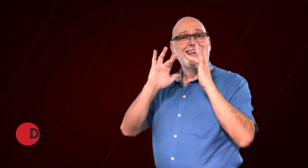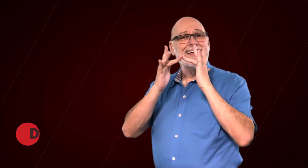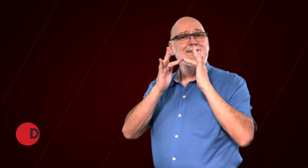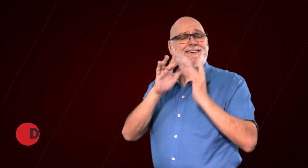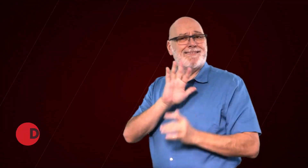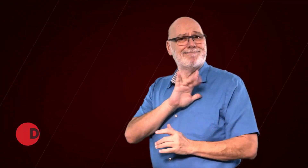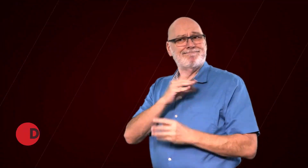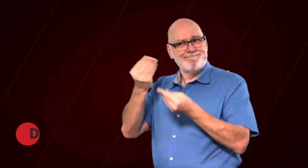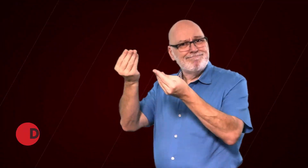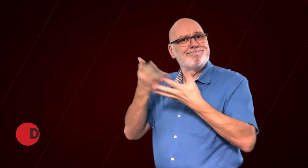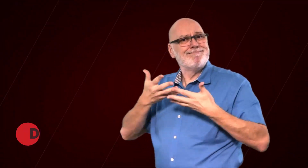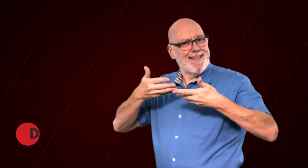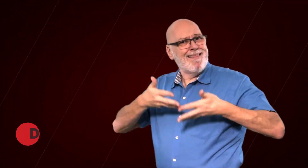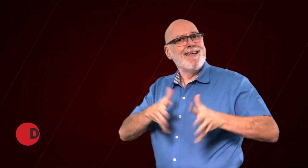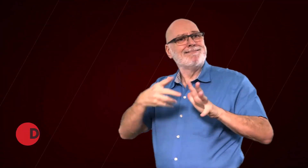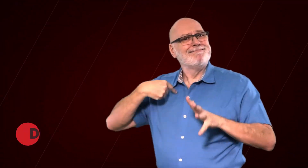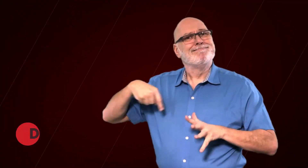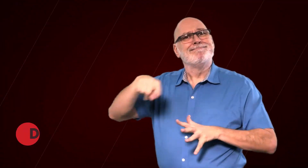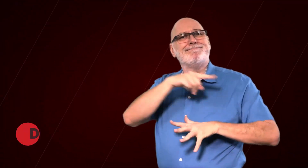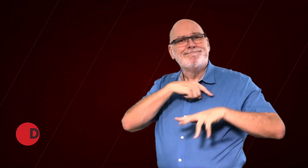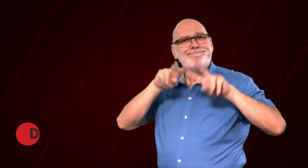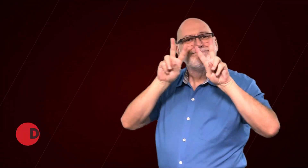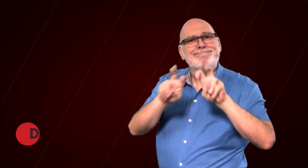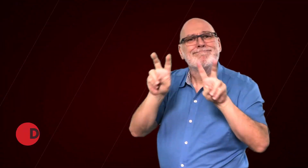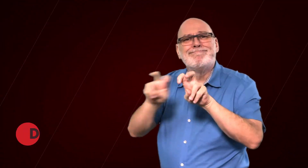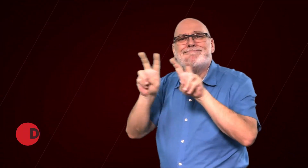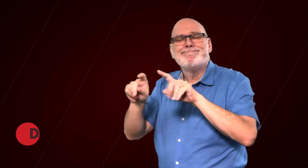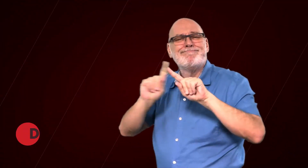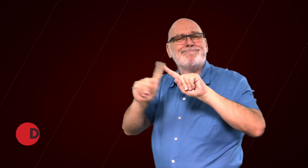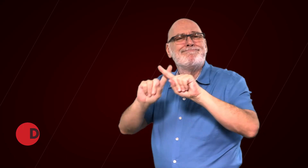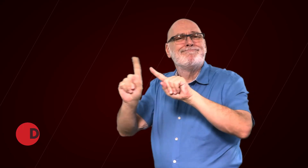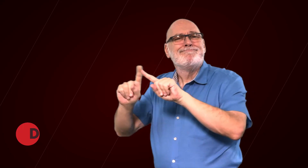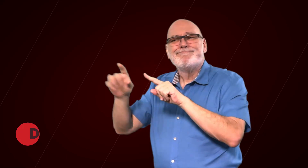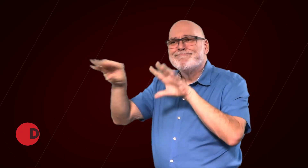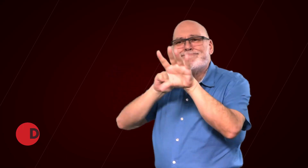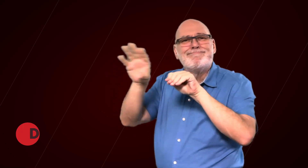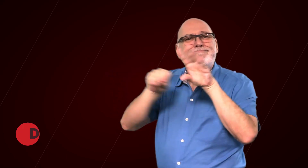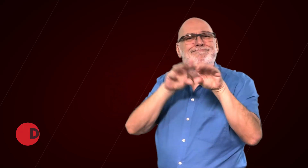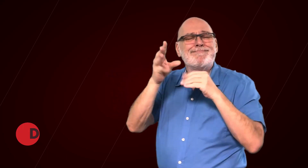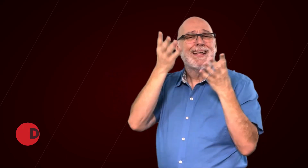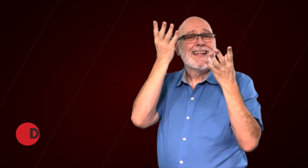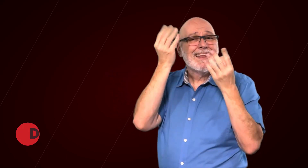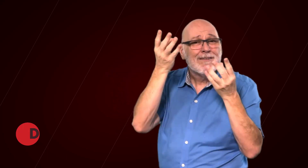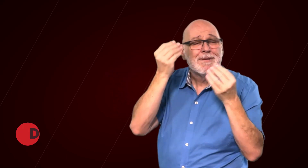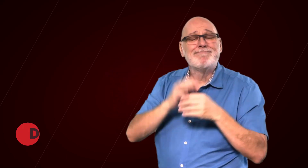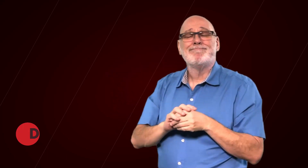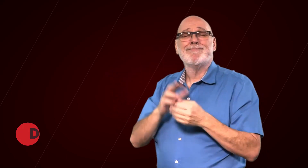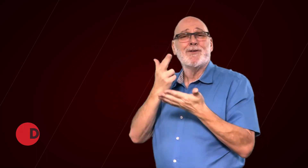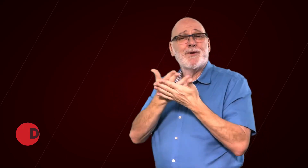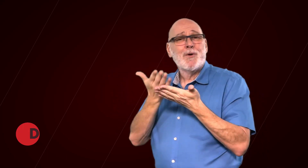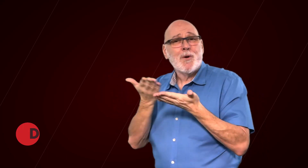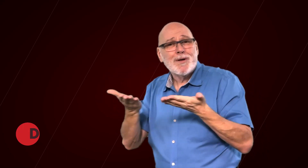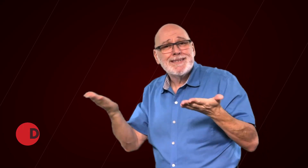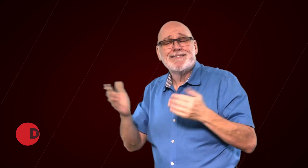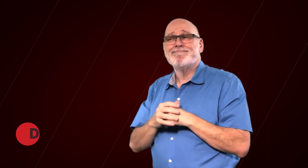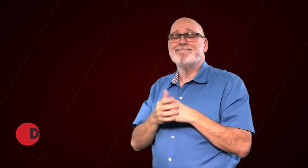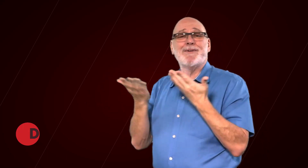[Anselmo]: The internet allows us to get information, resources, and